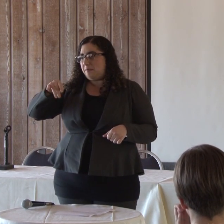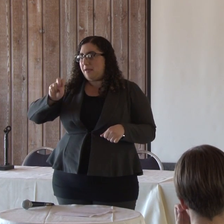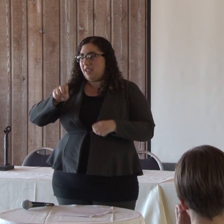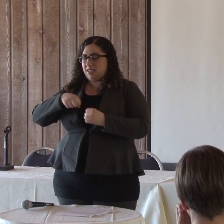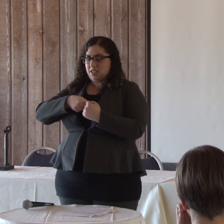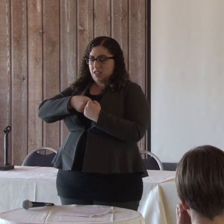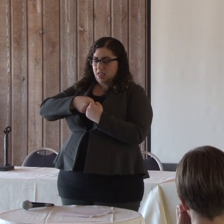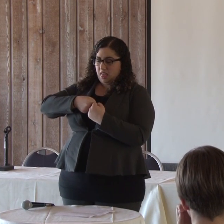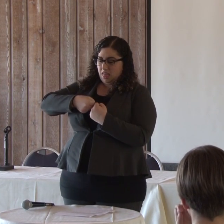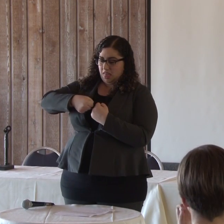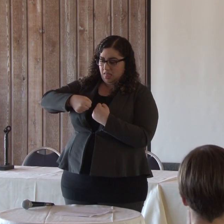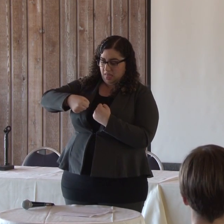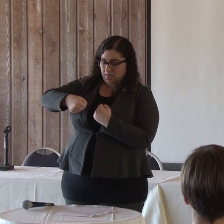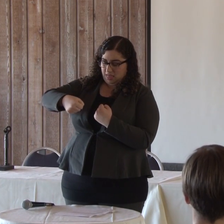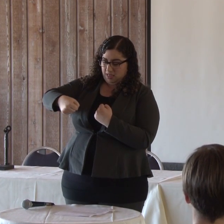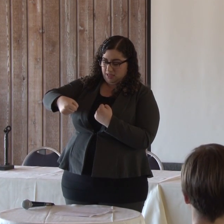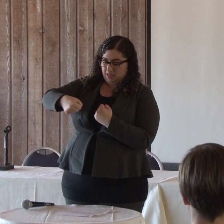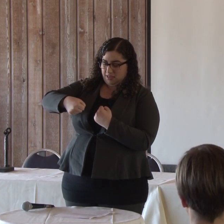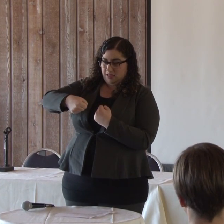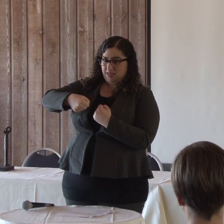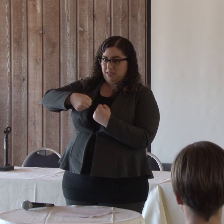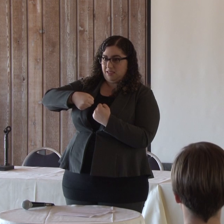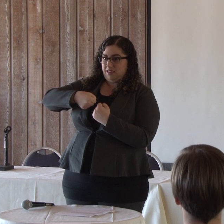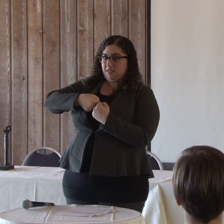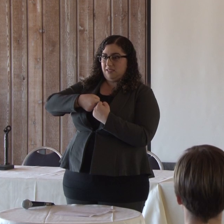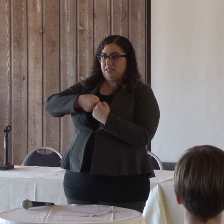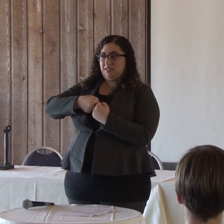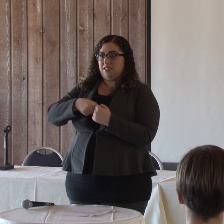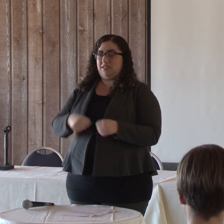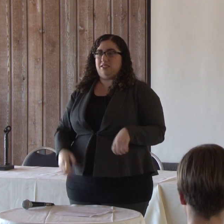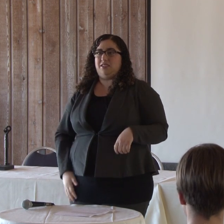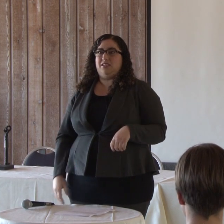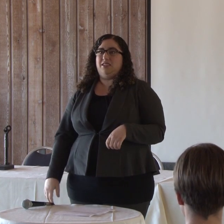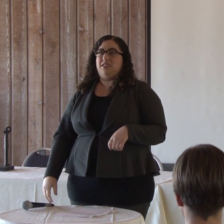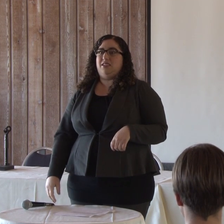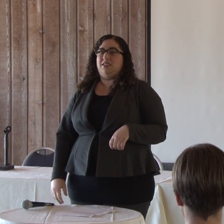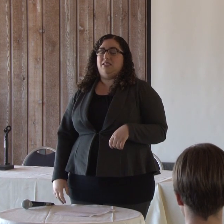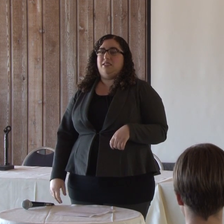say what was wrong. So she ended up pulling me. And I could feel my spine stretching